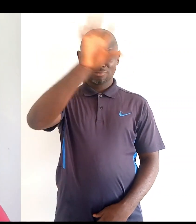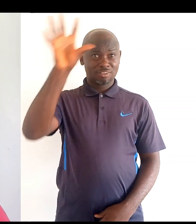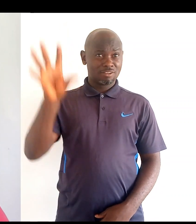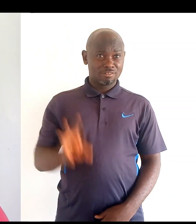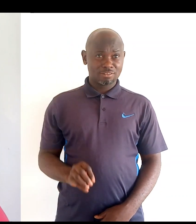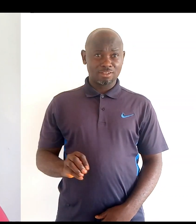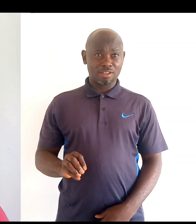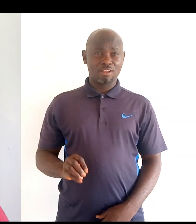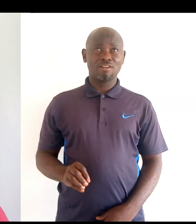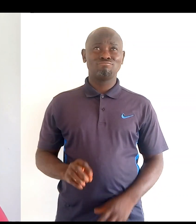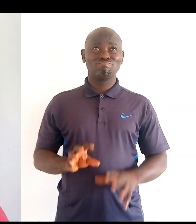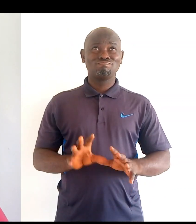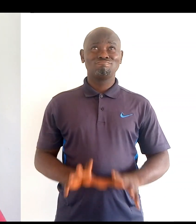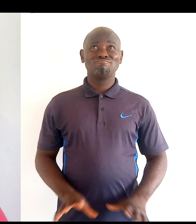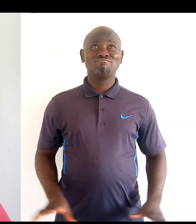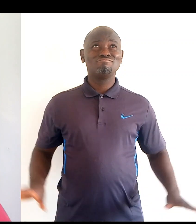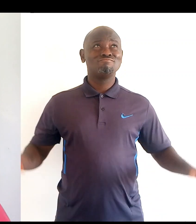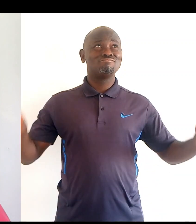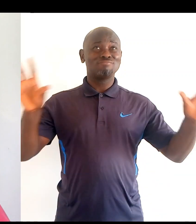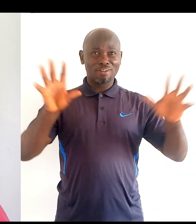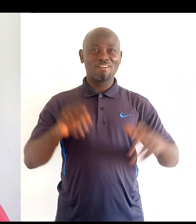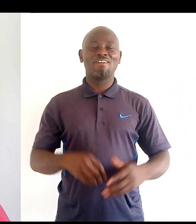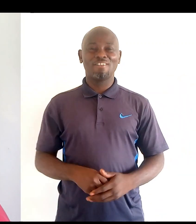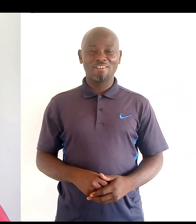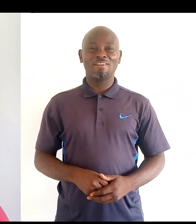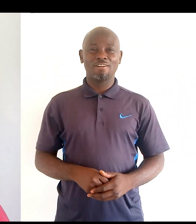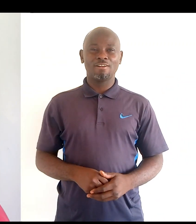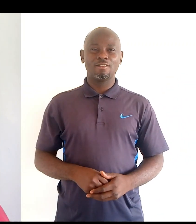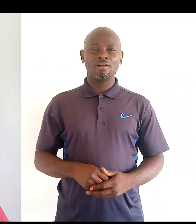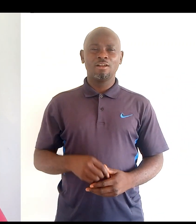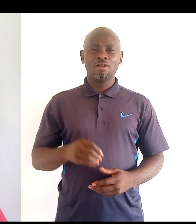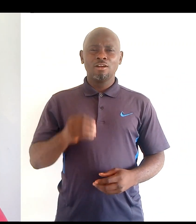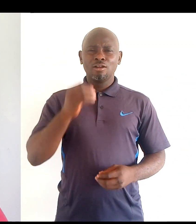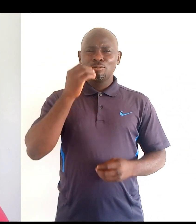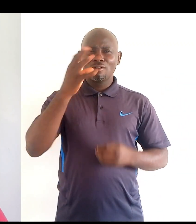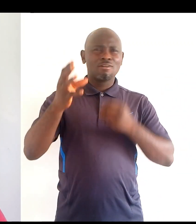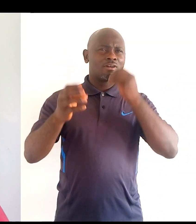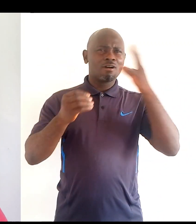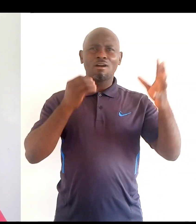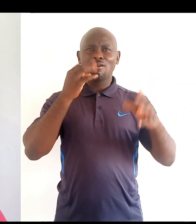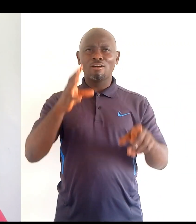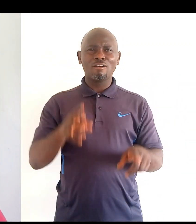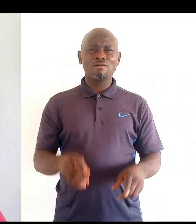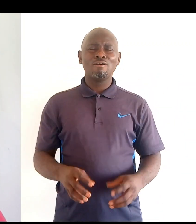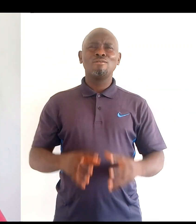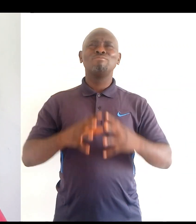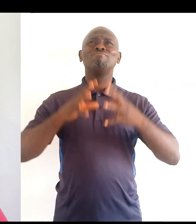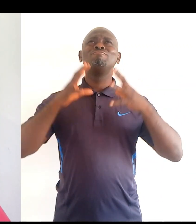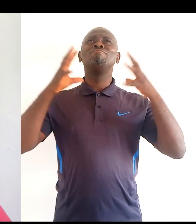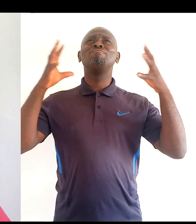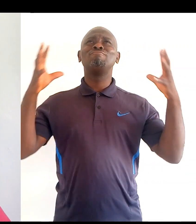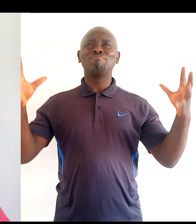of economic bedrock, and also for education opportunities. It has its own challenges, and